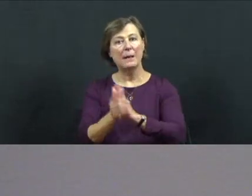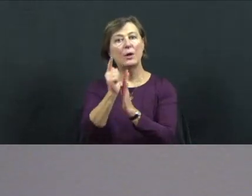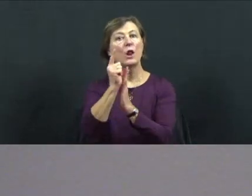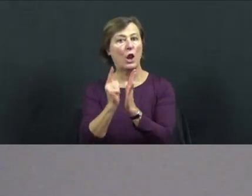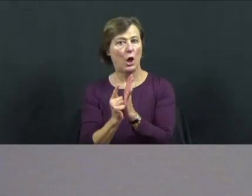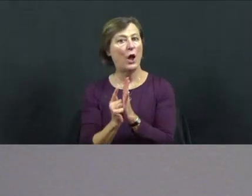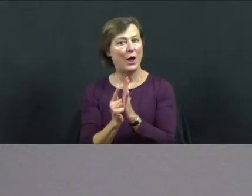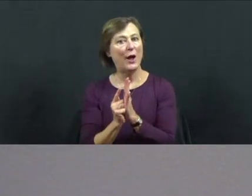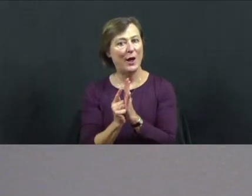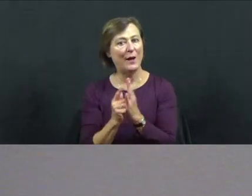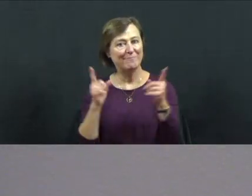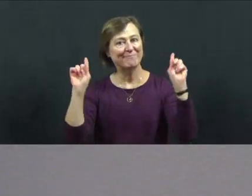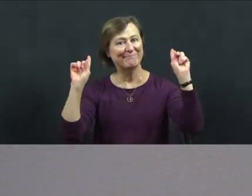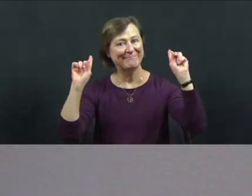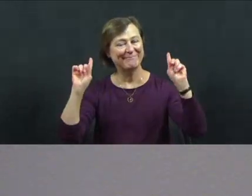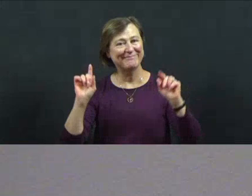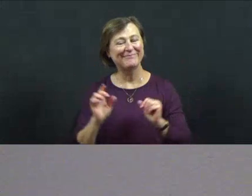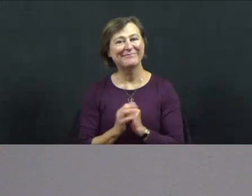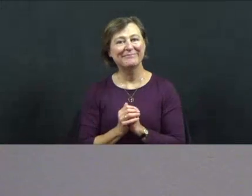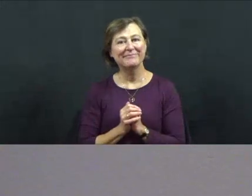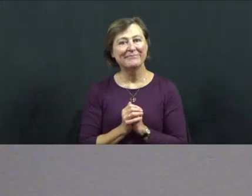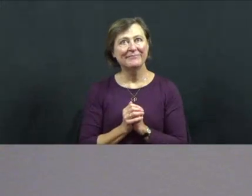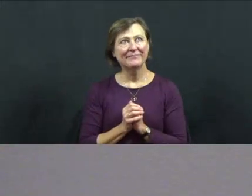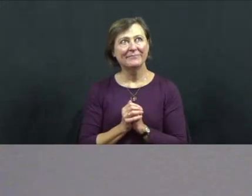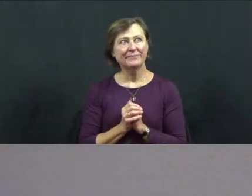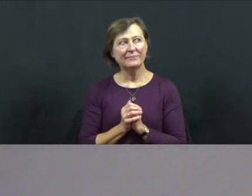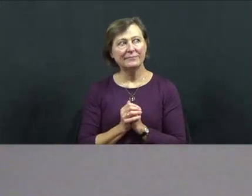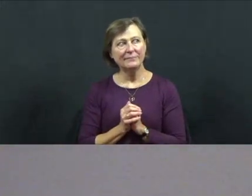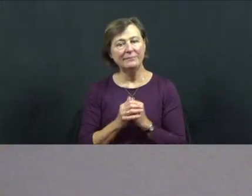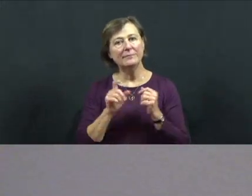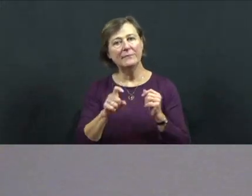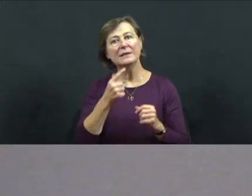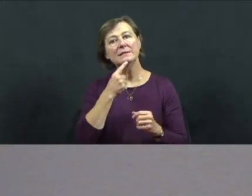Now it must be said, that many people, especially people of color have been